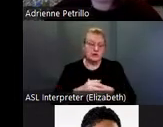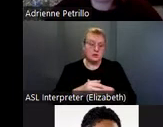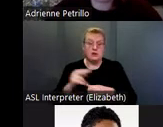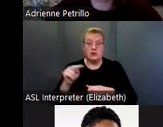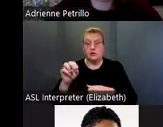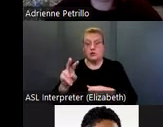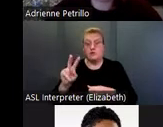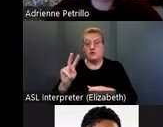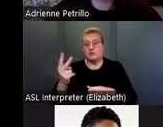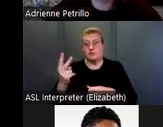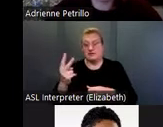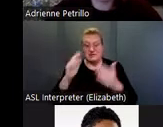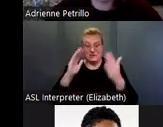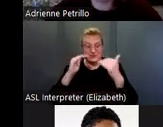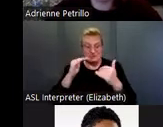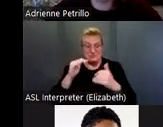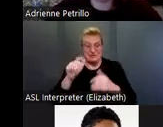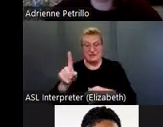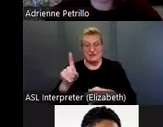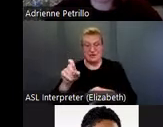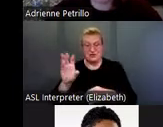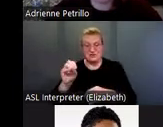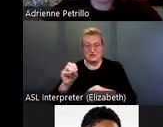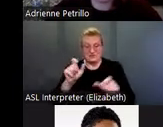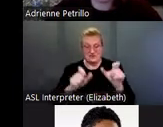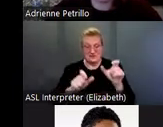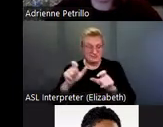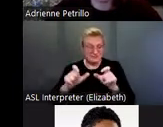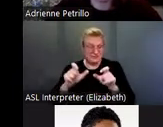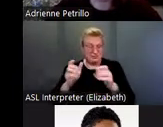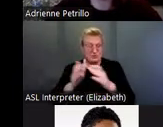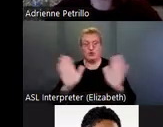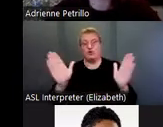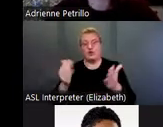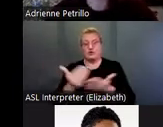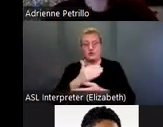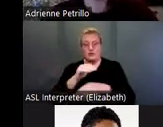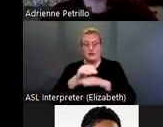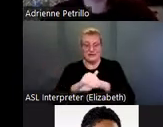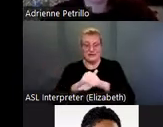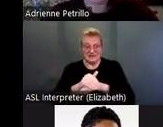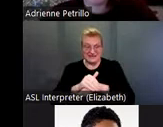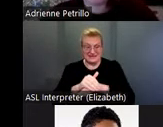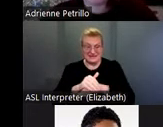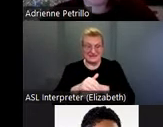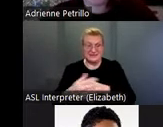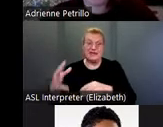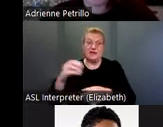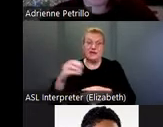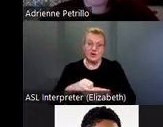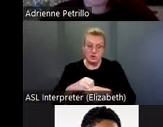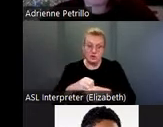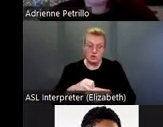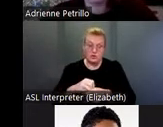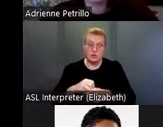we expect about 150 people from across New England, and this includes presenting organizations,